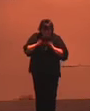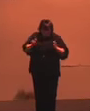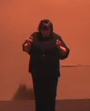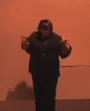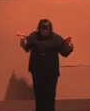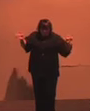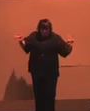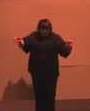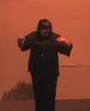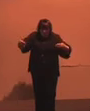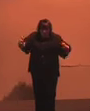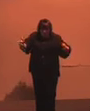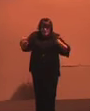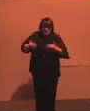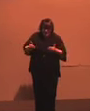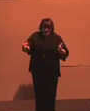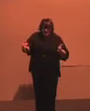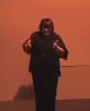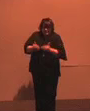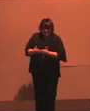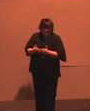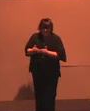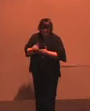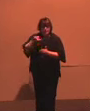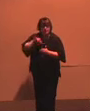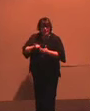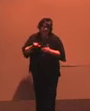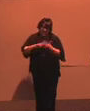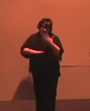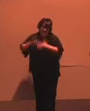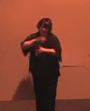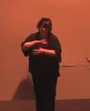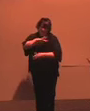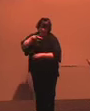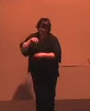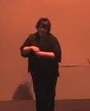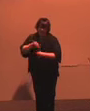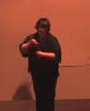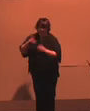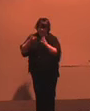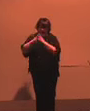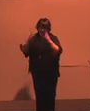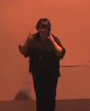is the main part of this house. So the size of the house is really small,